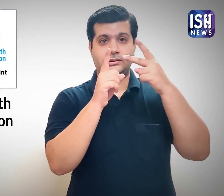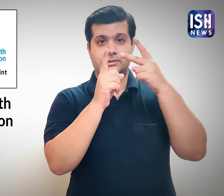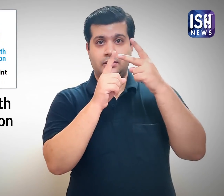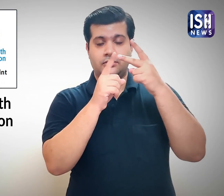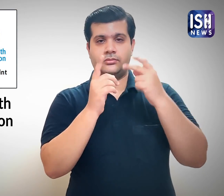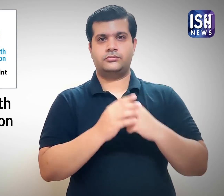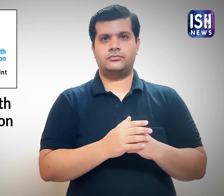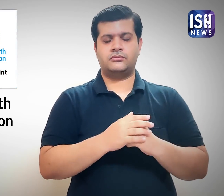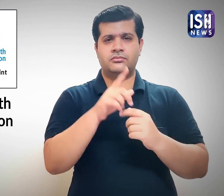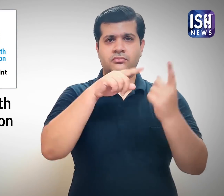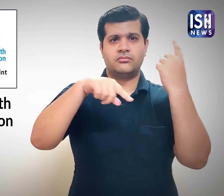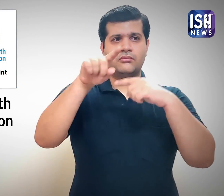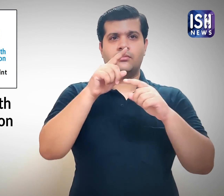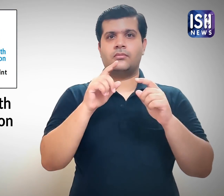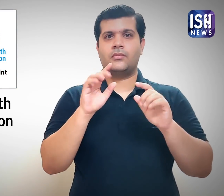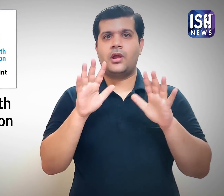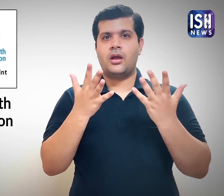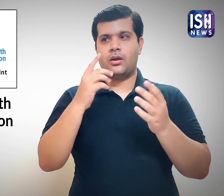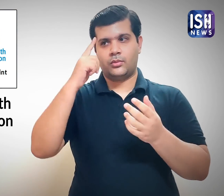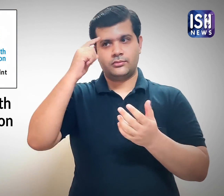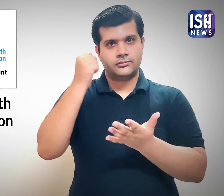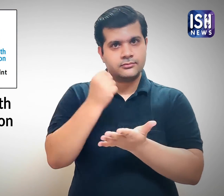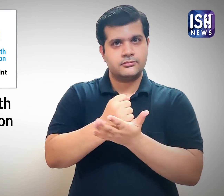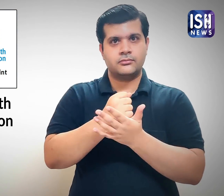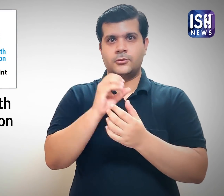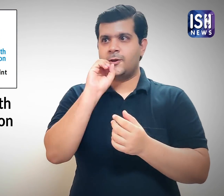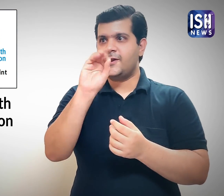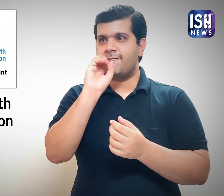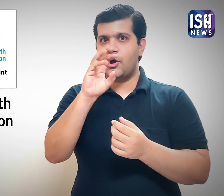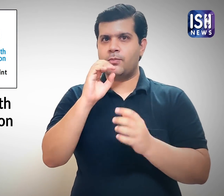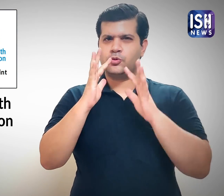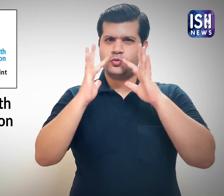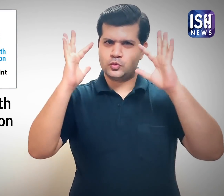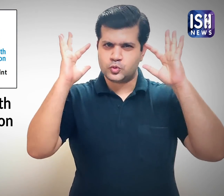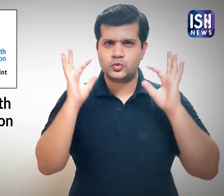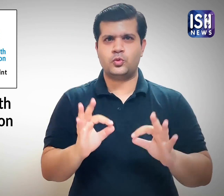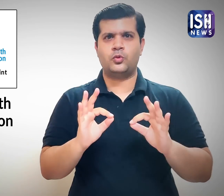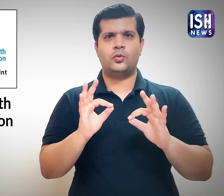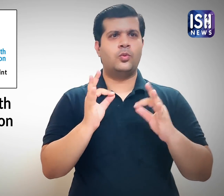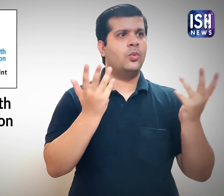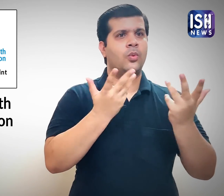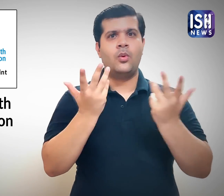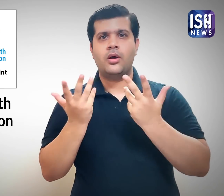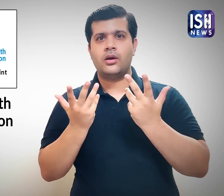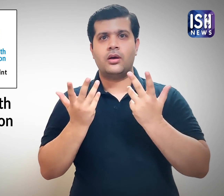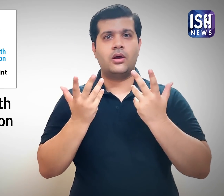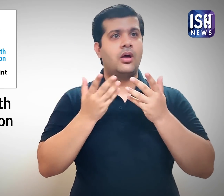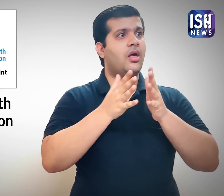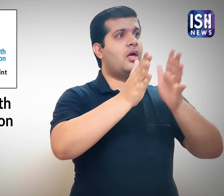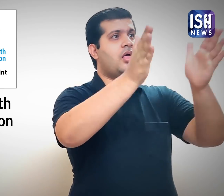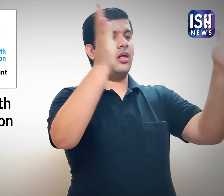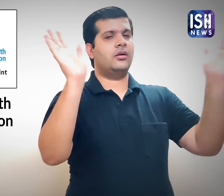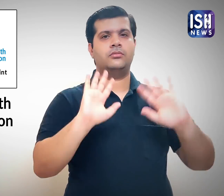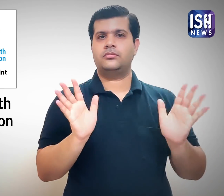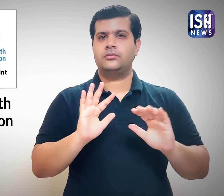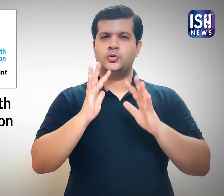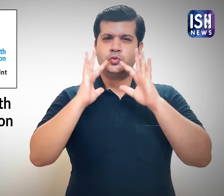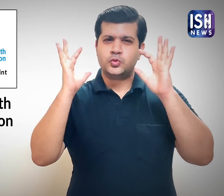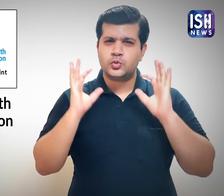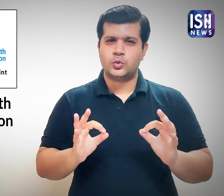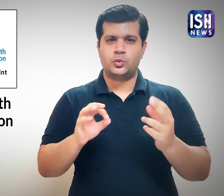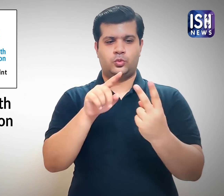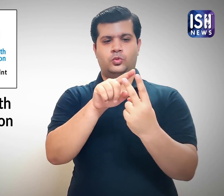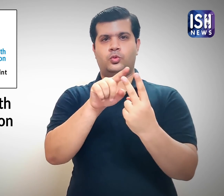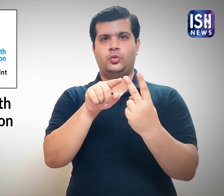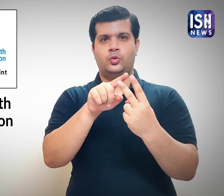2.You can verify the authenticity of information in two places.